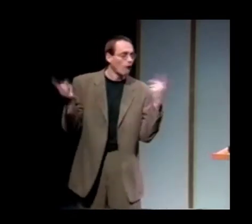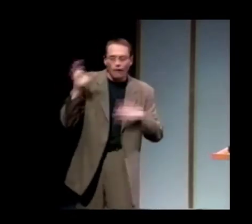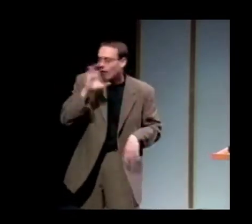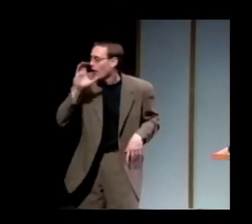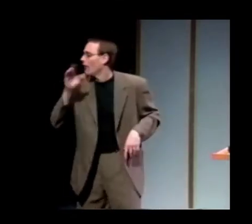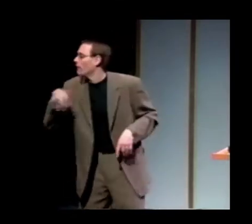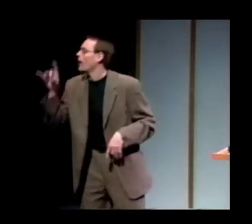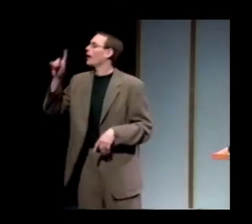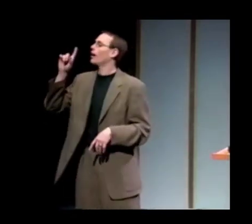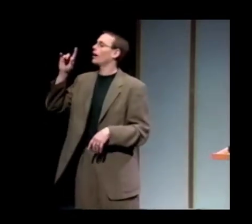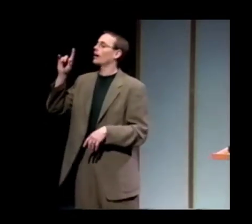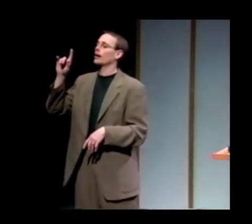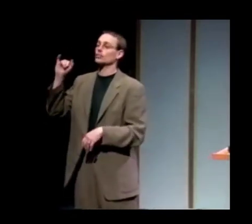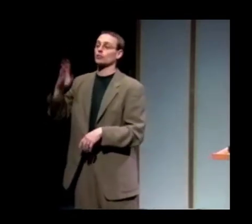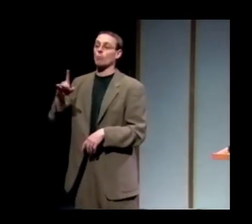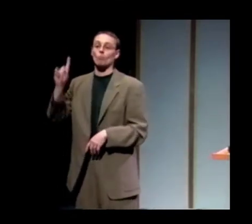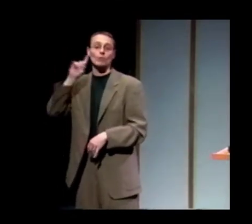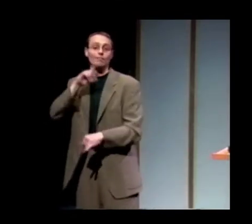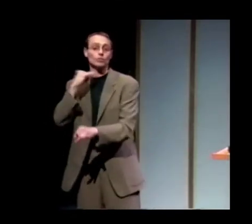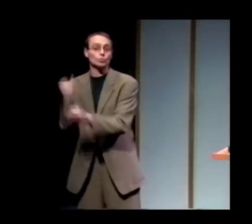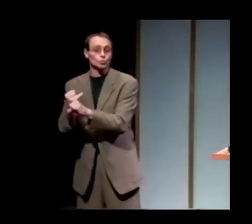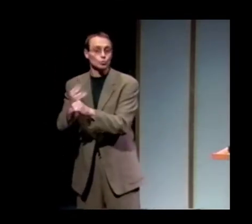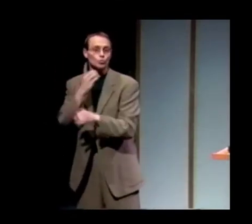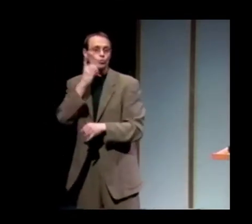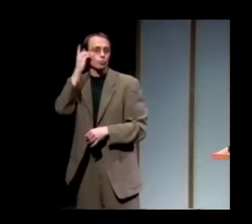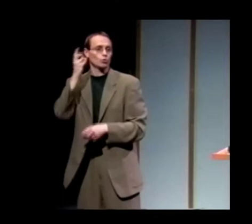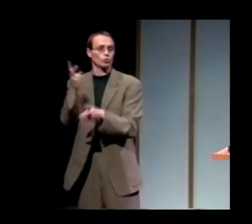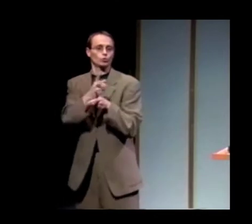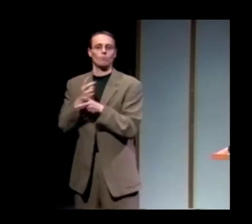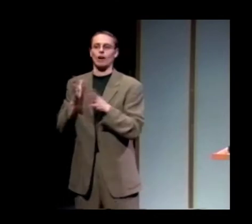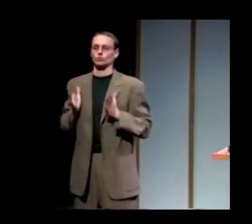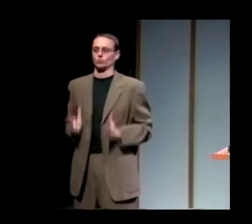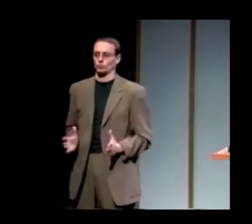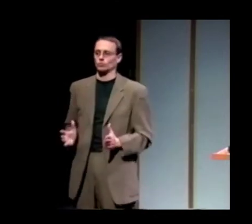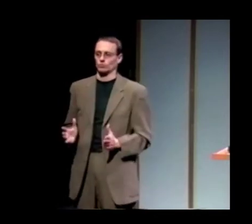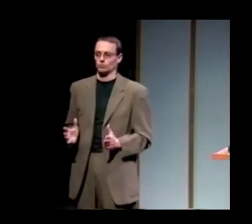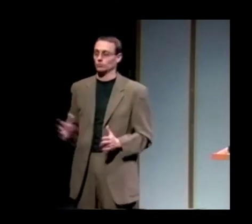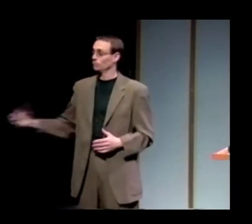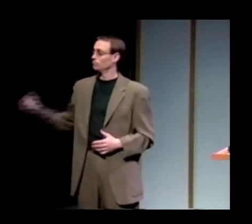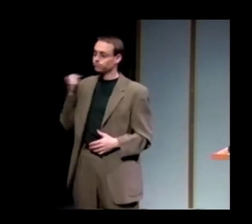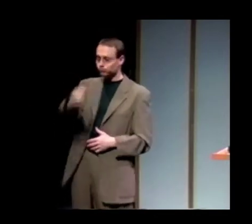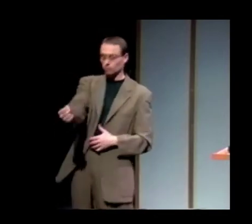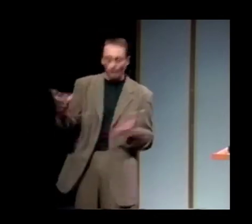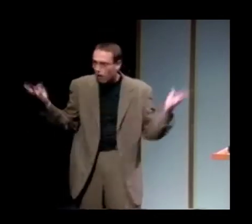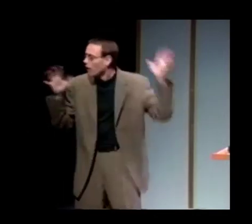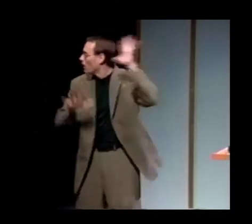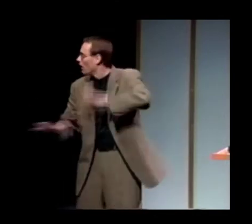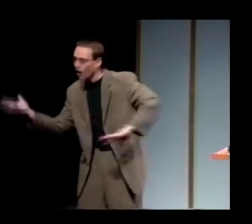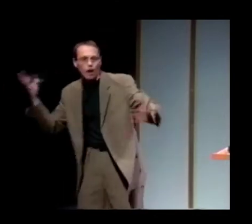BUT I KNEW EVERYTHING ELSE, SO FINALLY, I FOUND A JOB AT A SCHOOL FOR THE DEAF AS THE DORM SUPERVISOR,